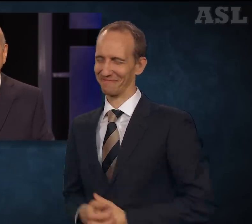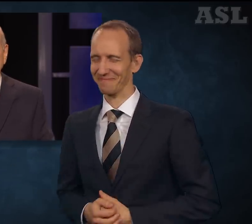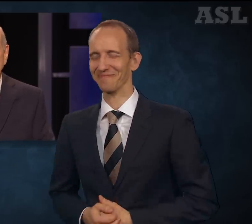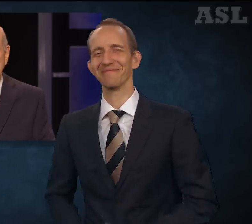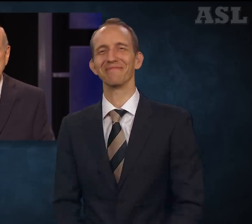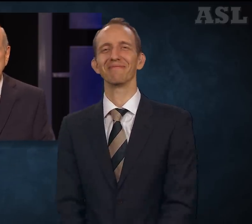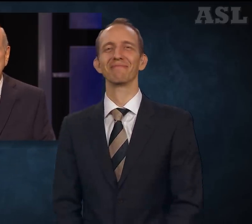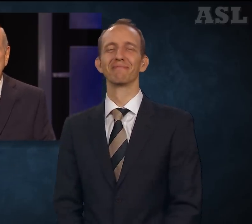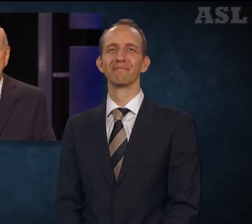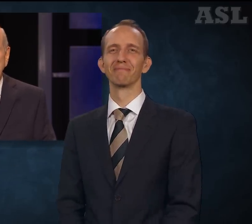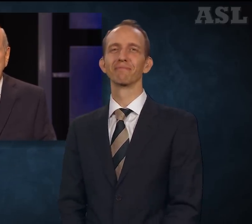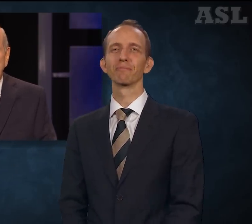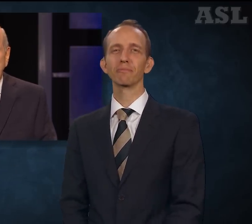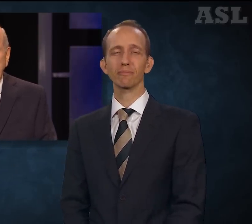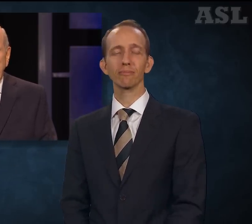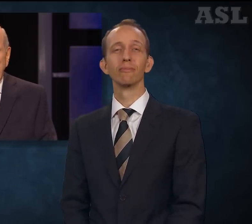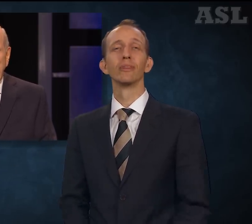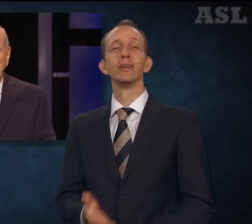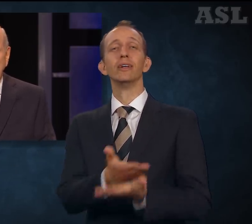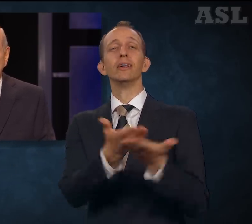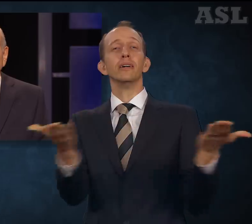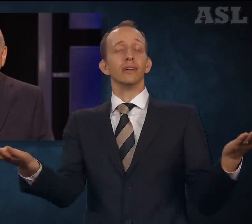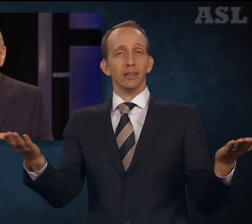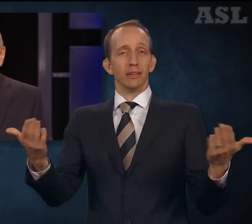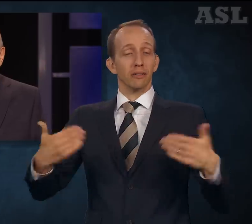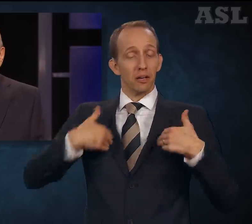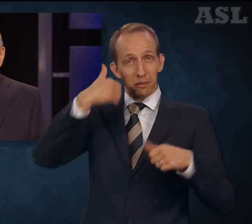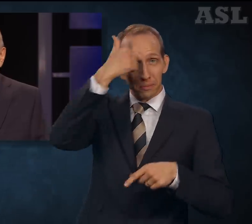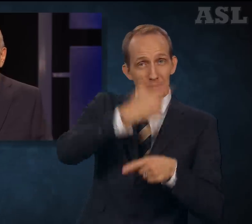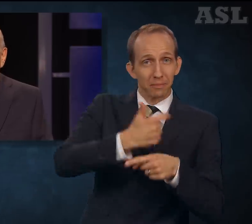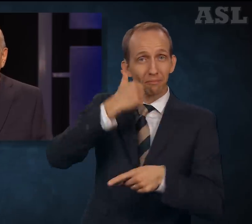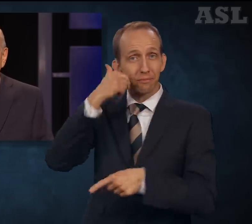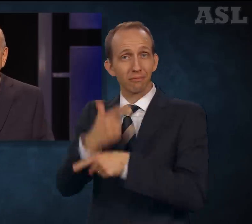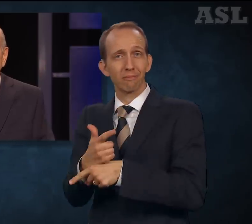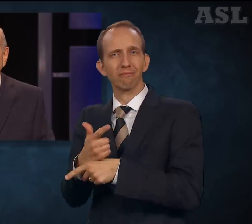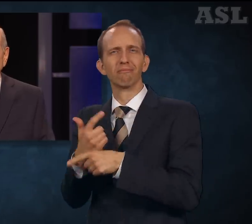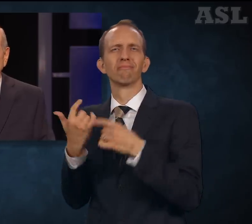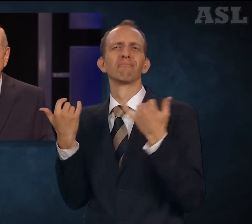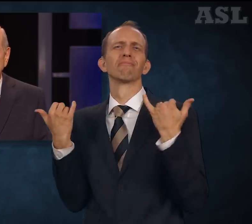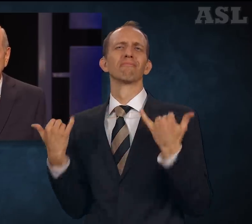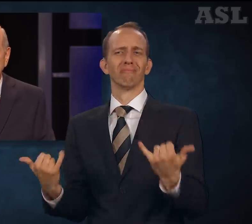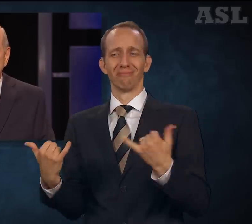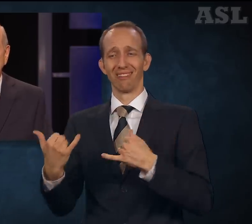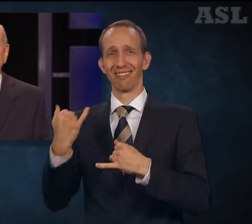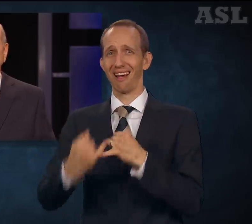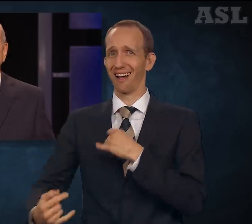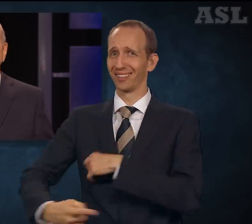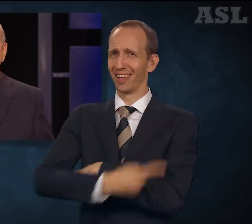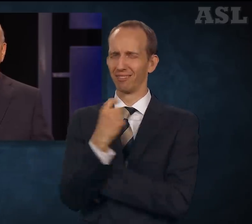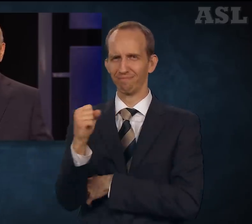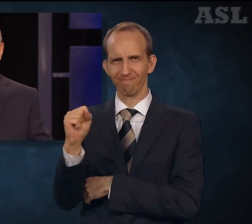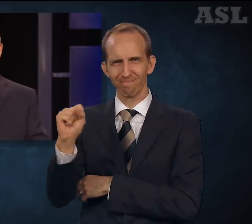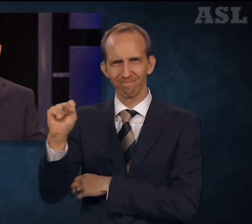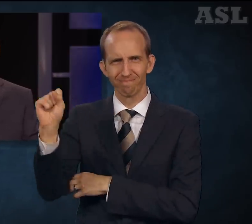ISN'T SHE WONDERFUL? MY DEAR YOUNG BROTHERS AND SISTERS, THESE SURELY ARE THE